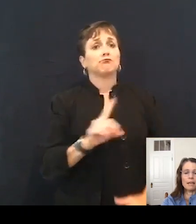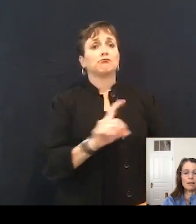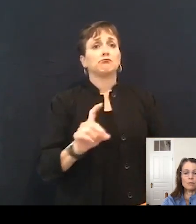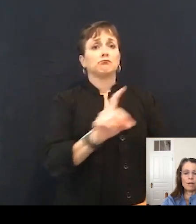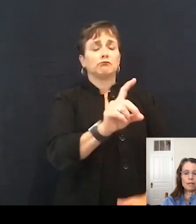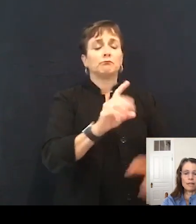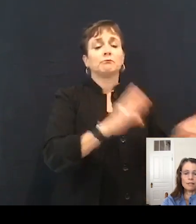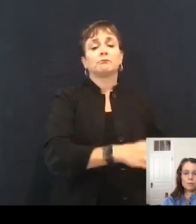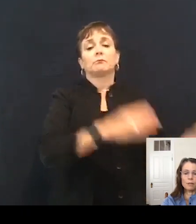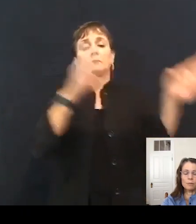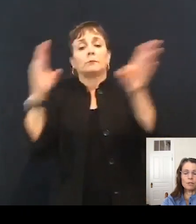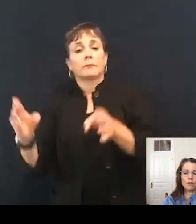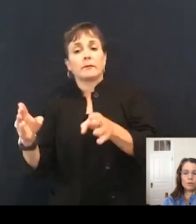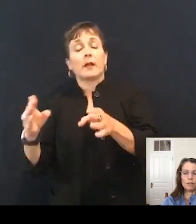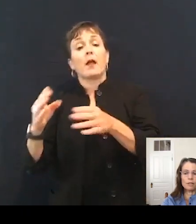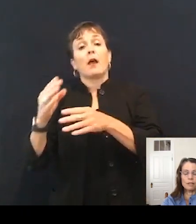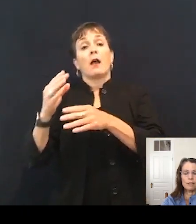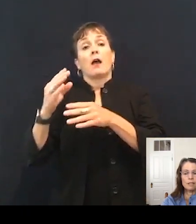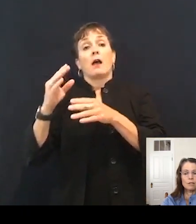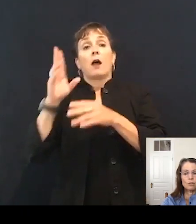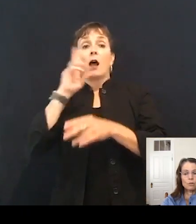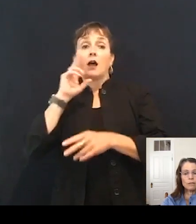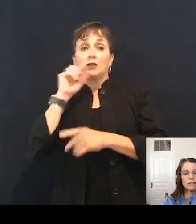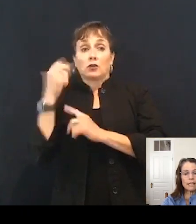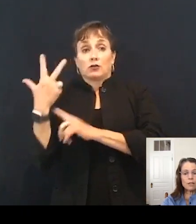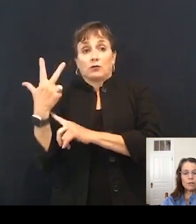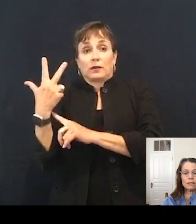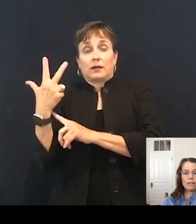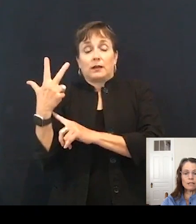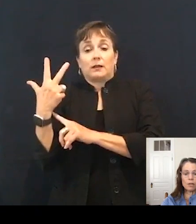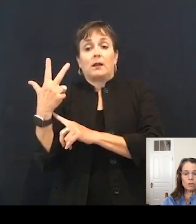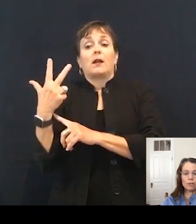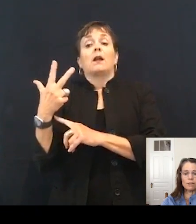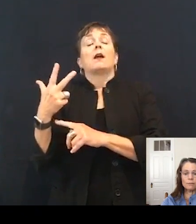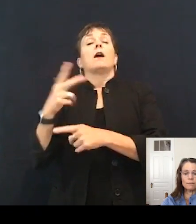retinitis pigmentosa, usually later in adulthood, and